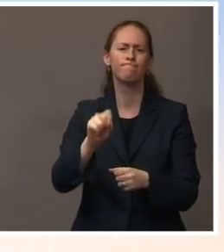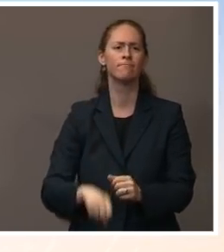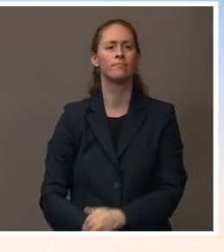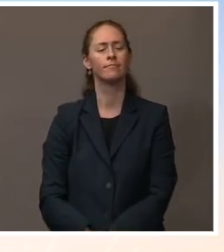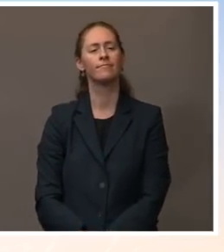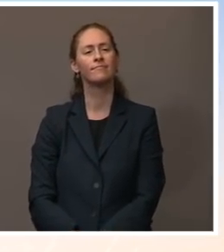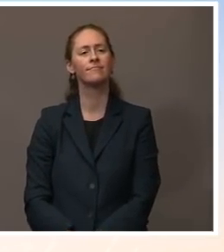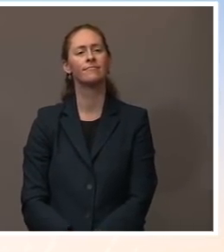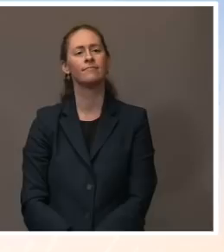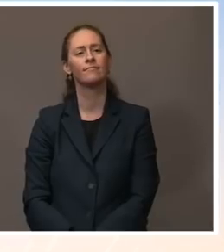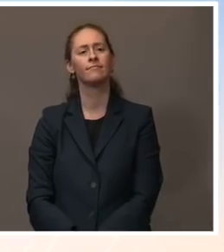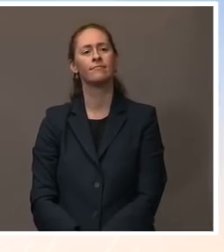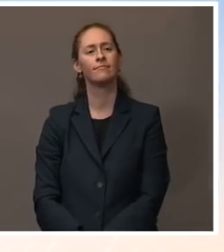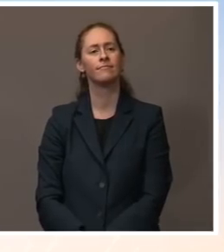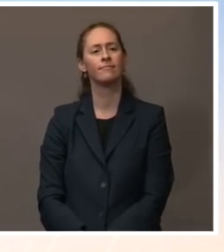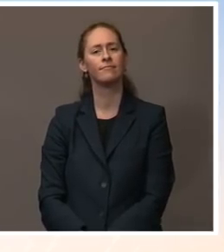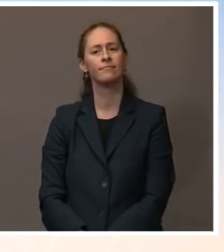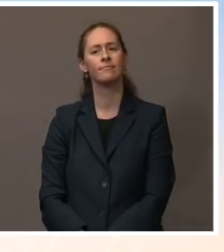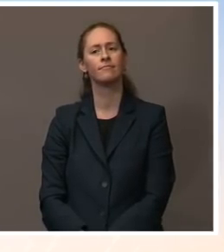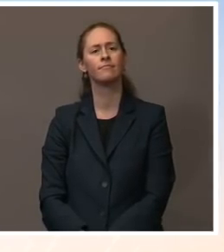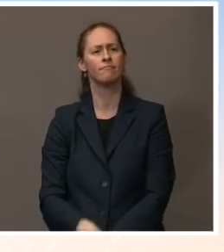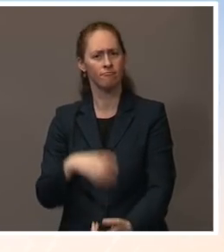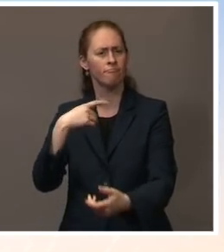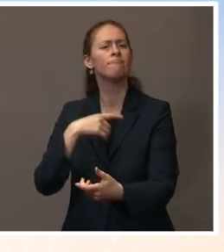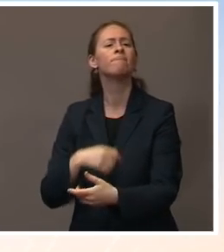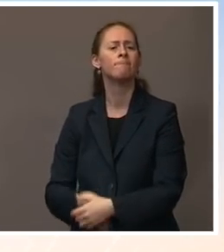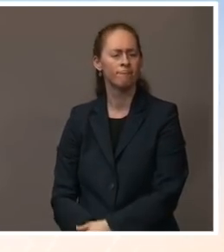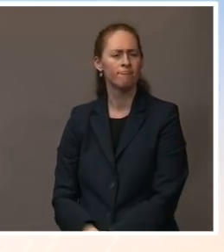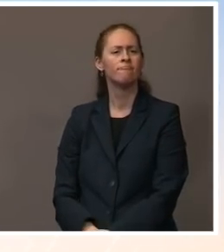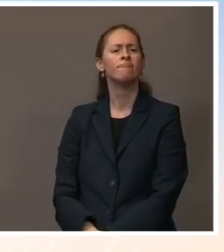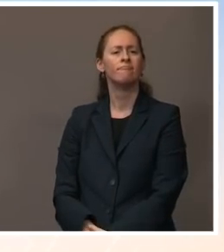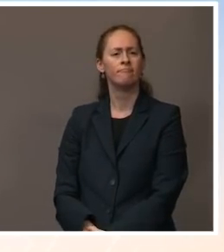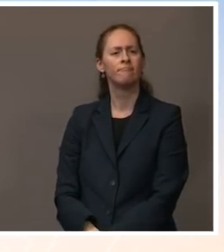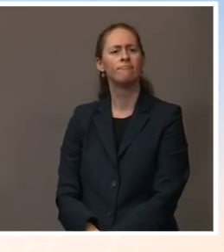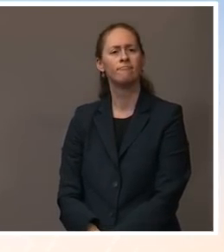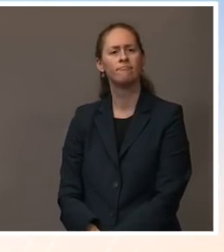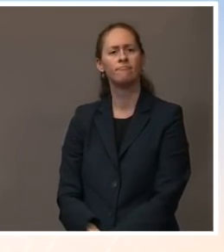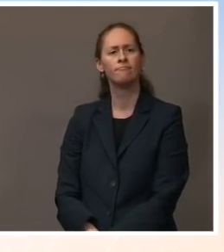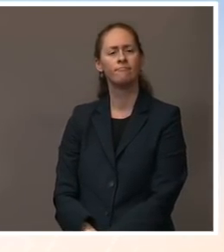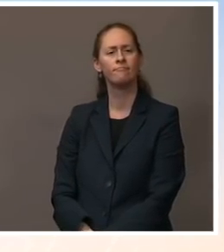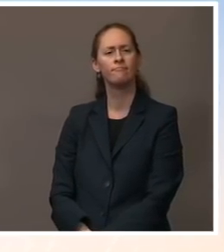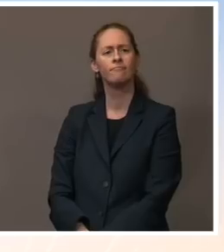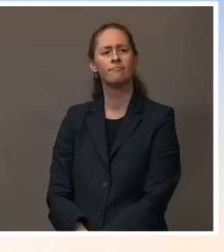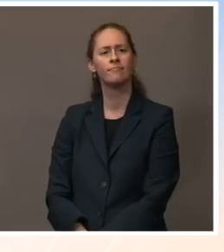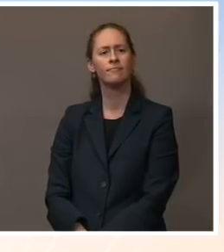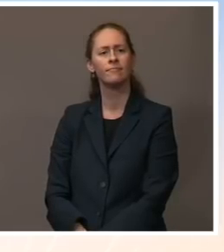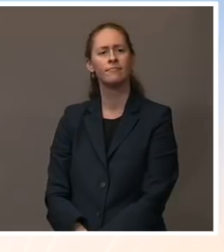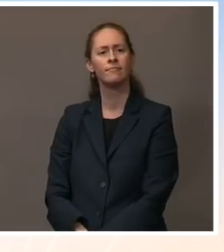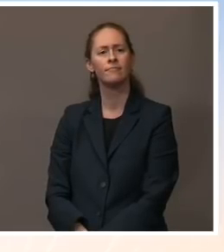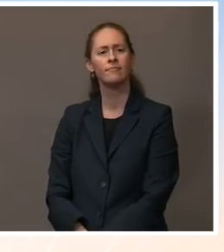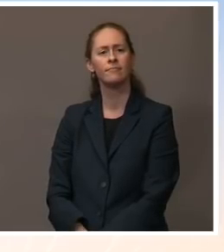The Press: So, there was the meeting earlier today. Can you give us a little -- Ms. Psaki: It's still going on. The Press: It's still going on. So -- Ms. Psaki: As far as I know. When I came out here, yes.